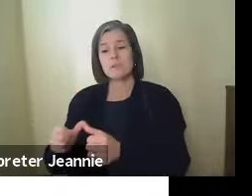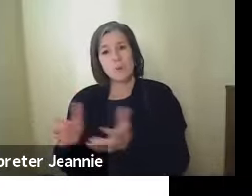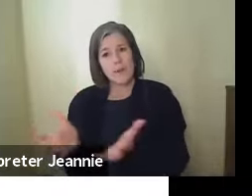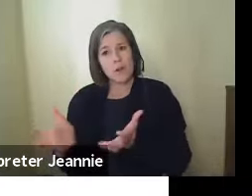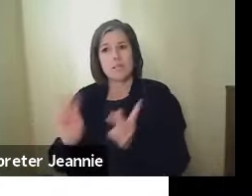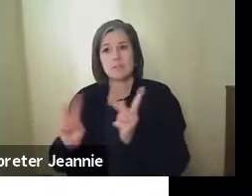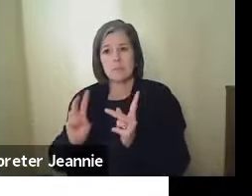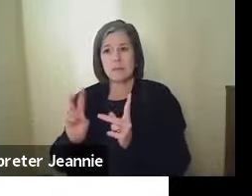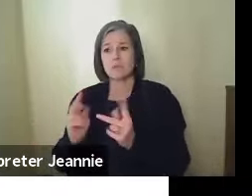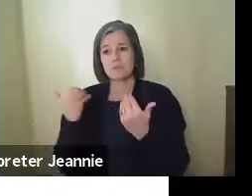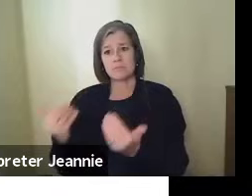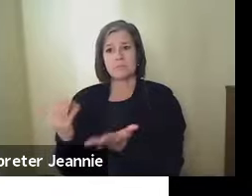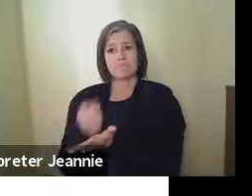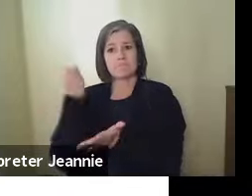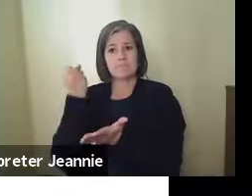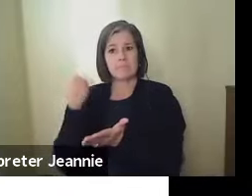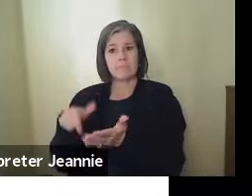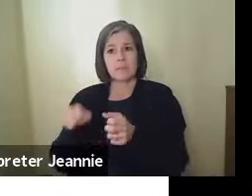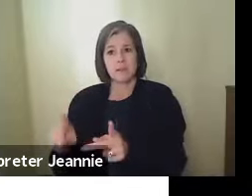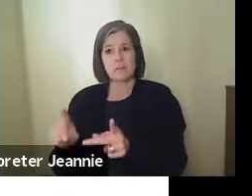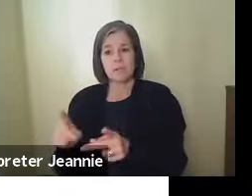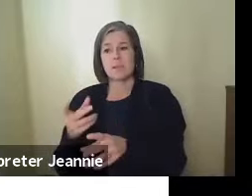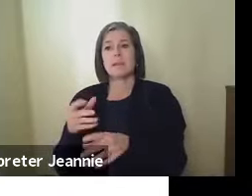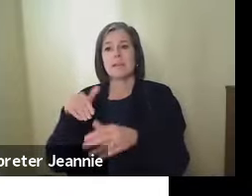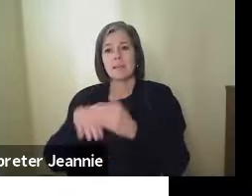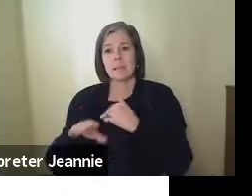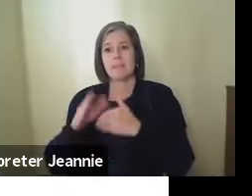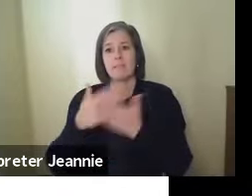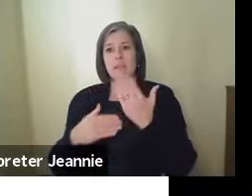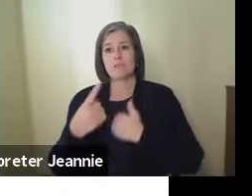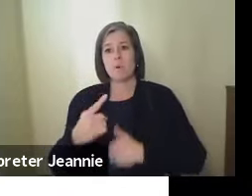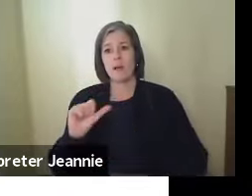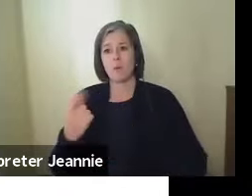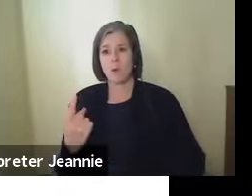of this opportunity to get it in Phase 1A1. I do understand people's hesitation.